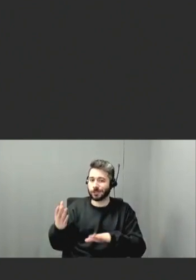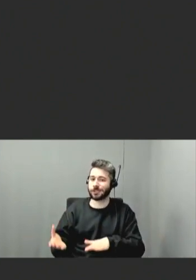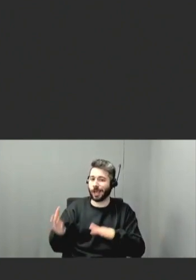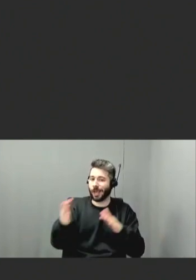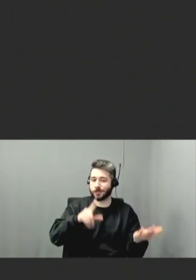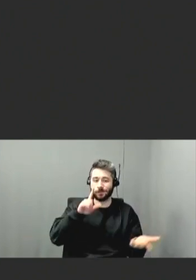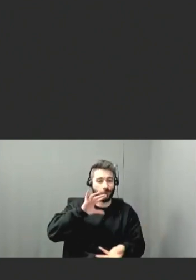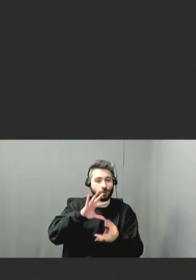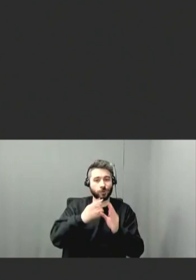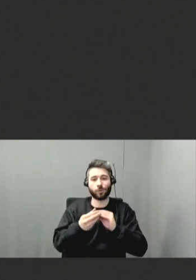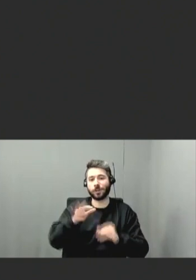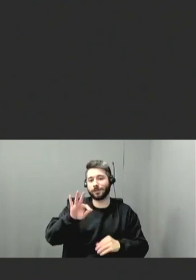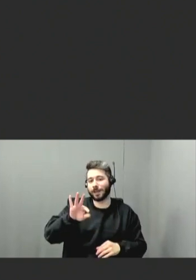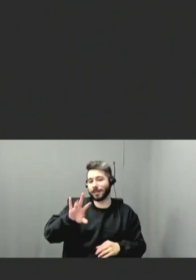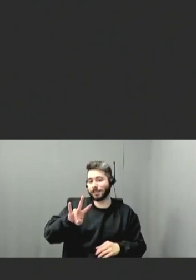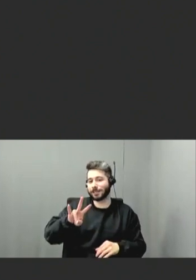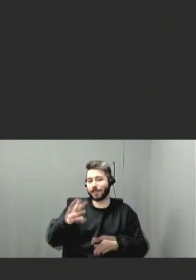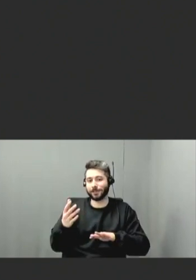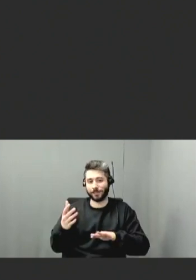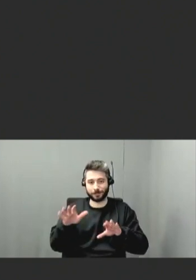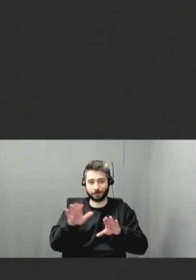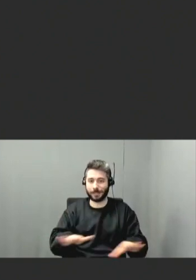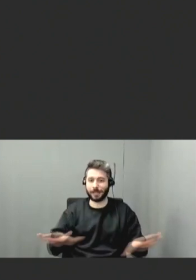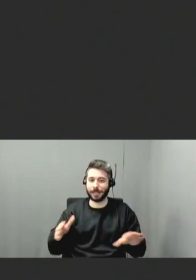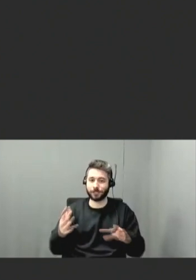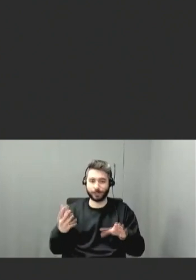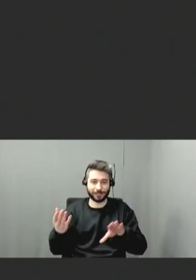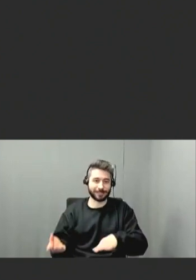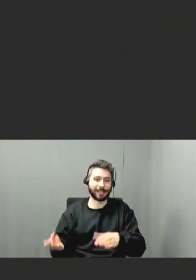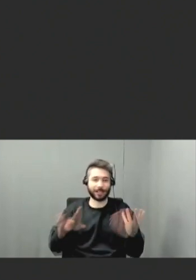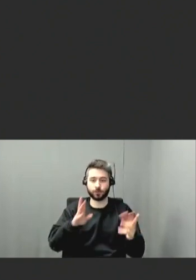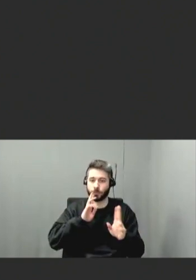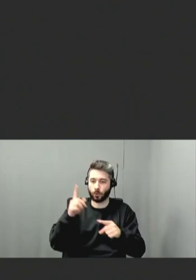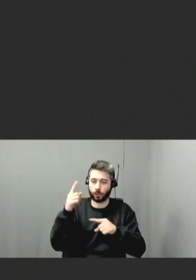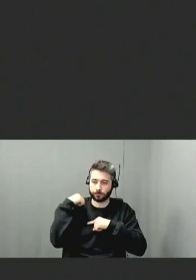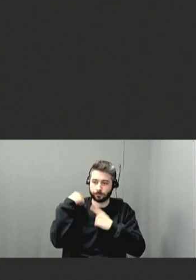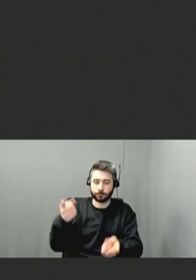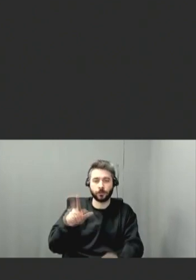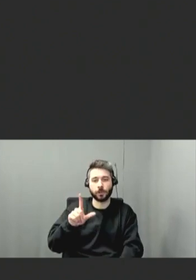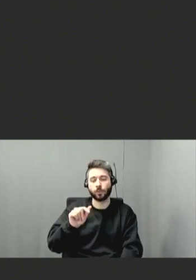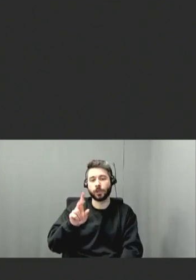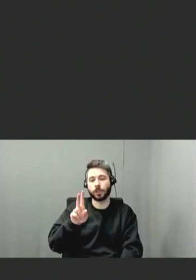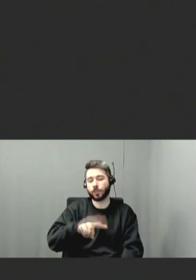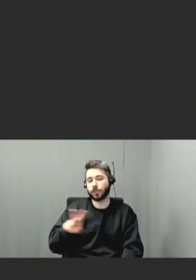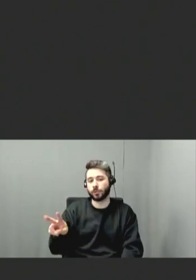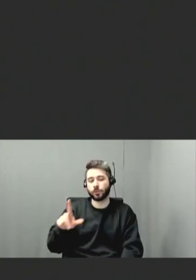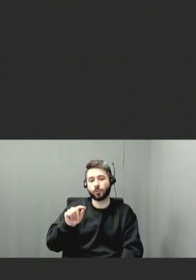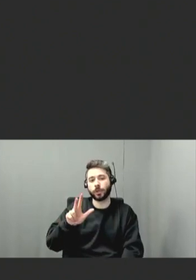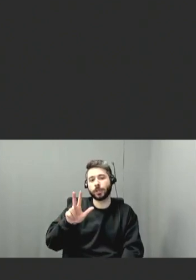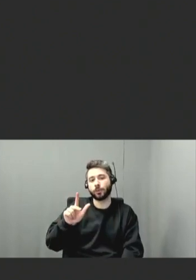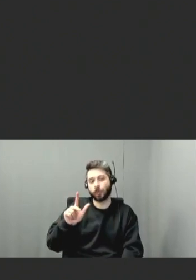of 97 pediatric deaths reported so far during the 2022-2023 season.